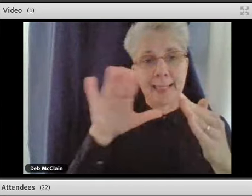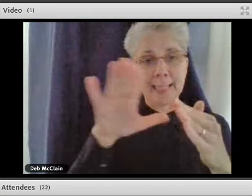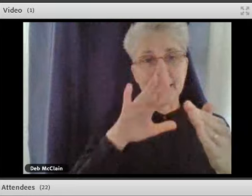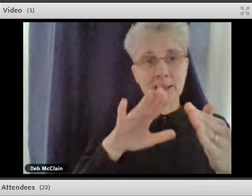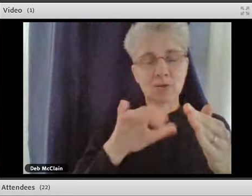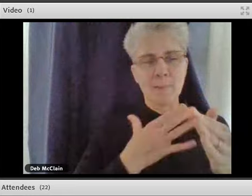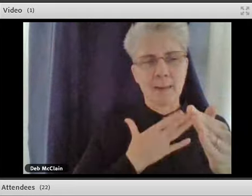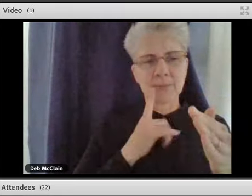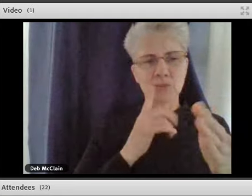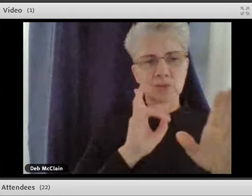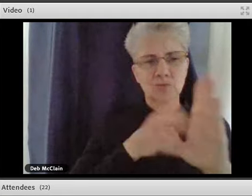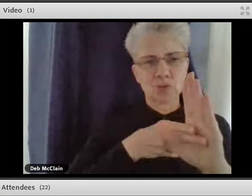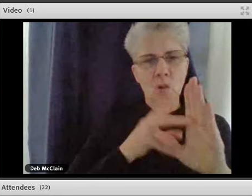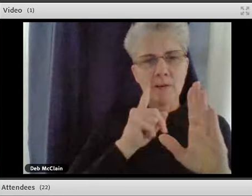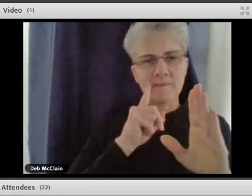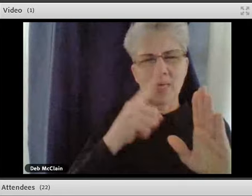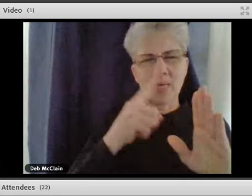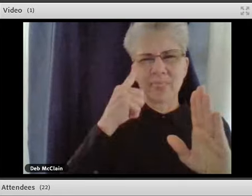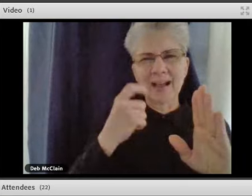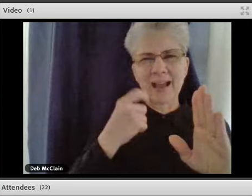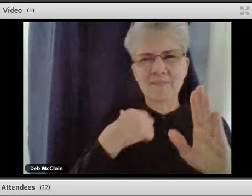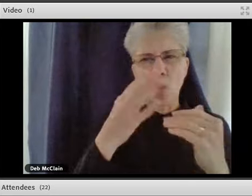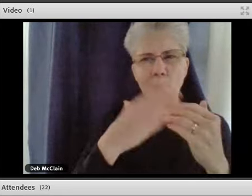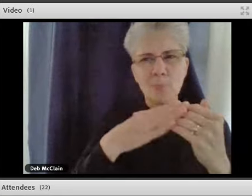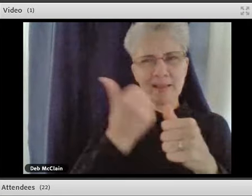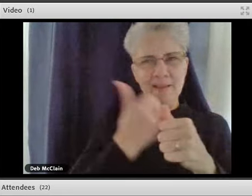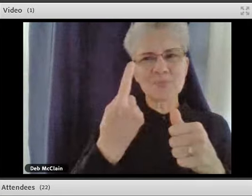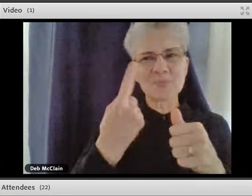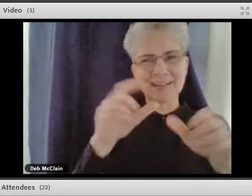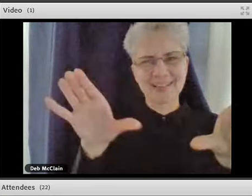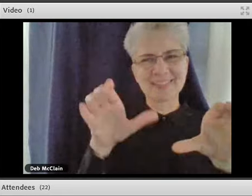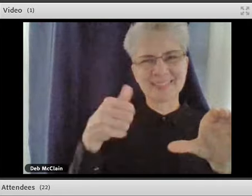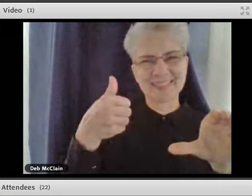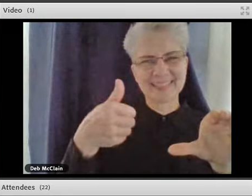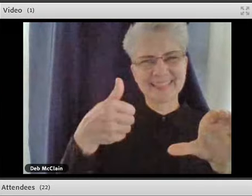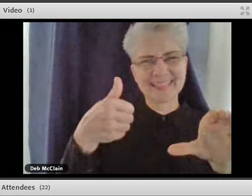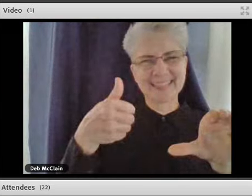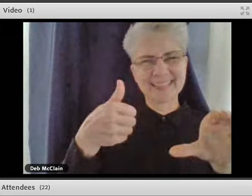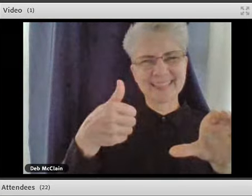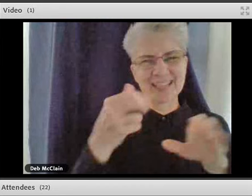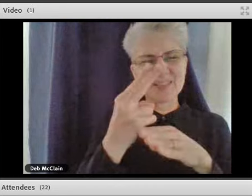SWFLN does that. Not everybody has a sign language interpreter. And so, I'm so glad she could be here for --